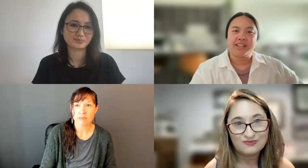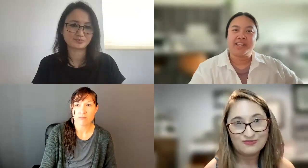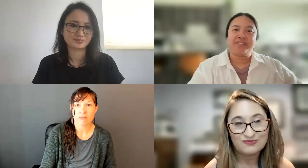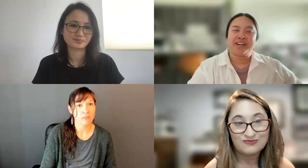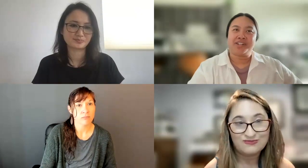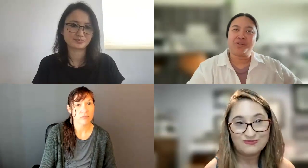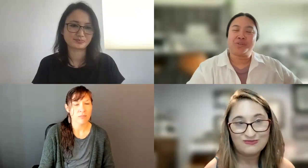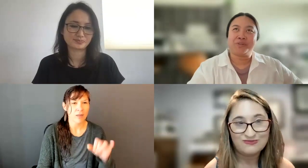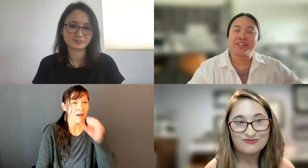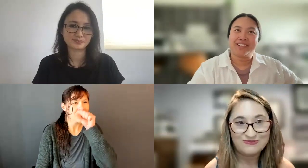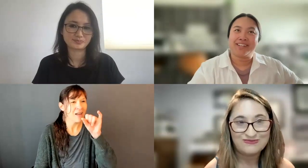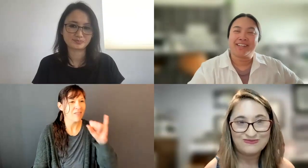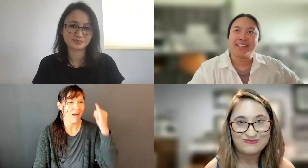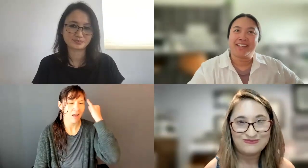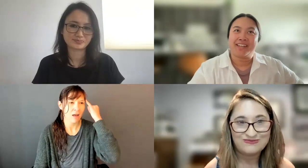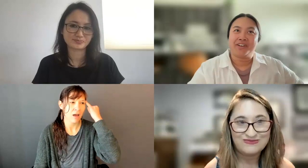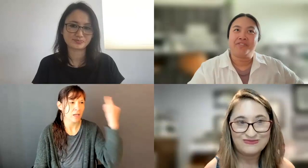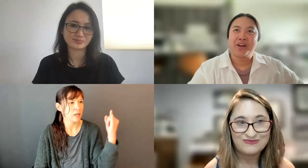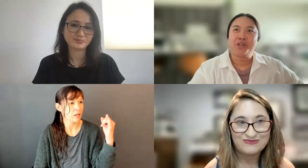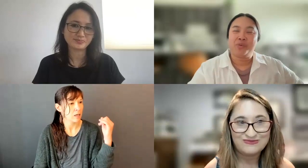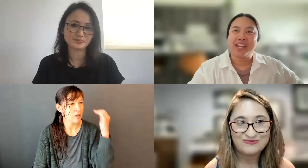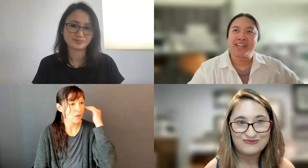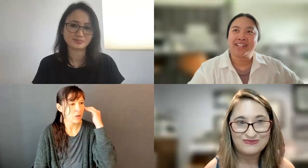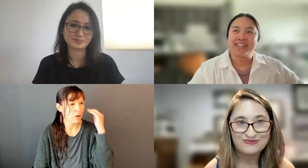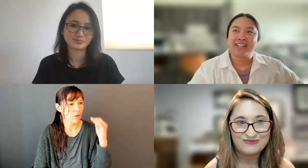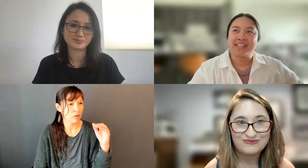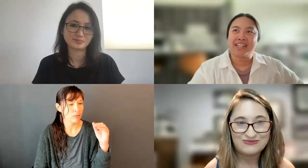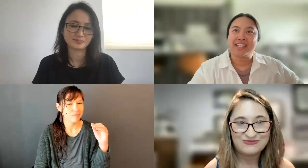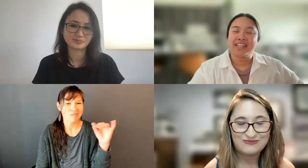I love that you found a way,